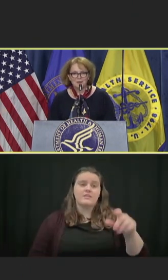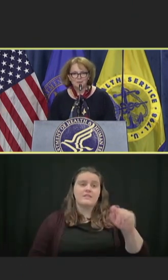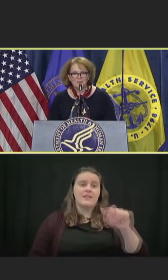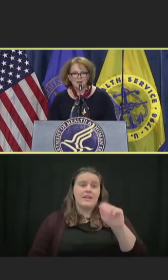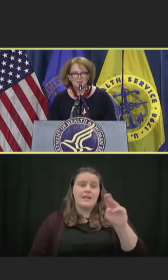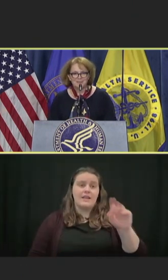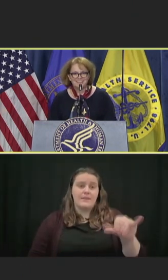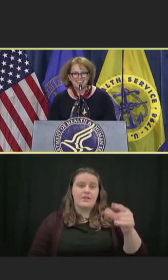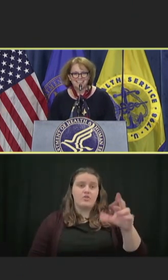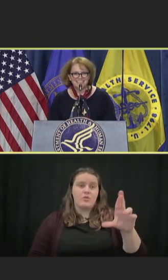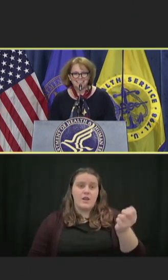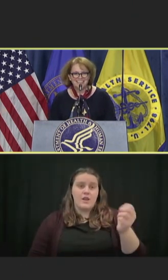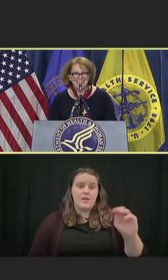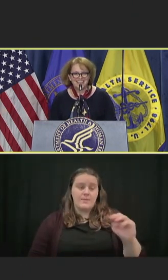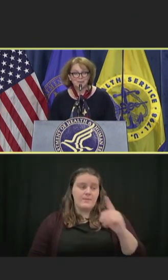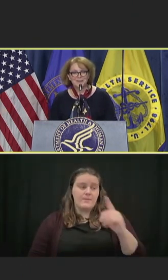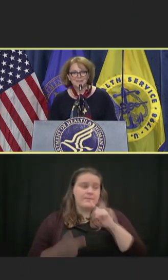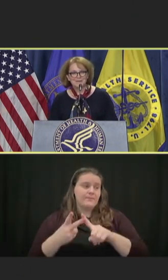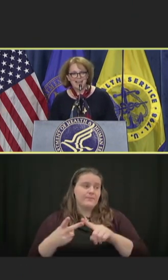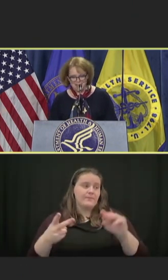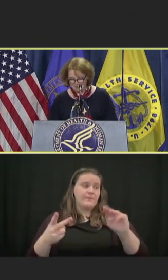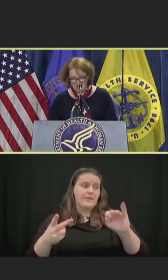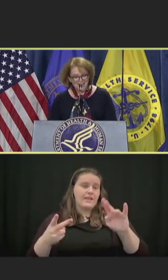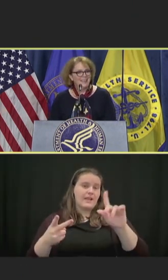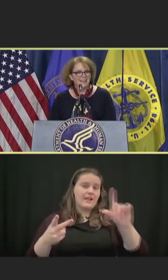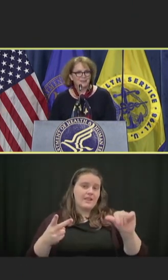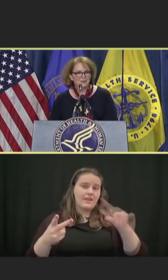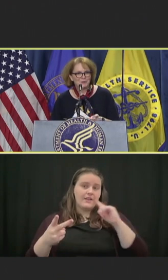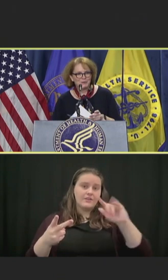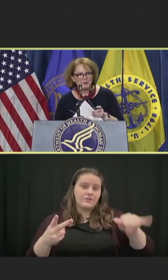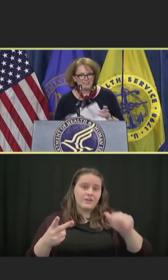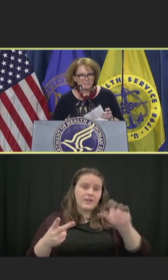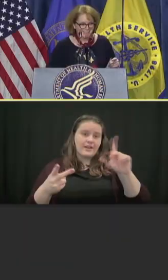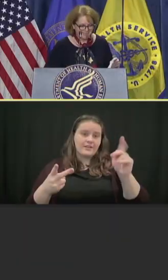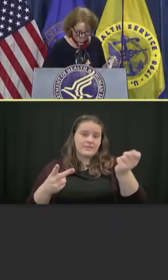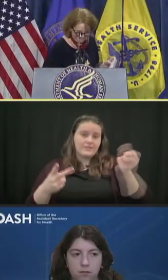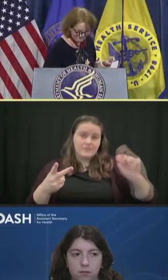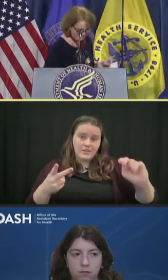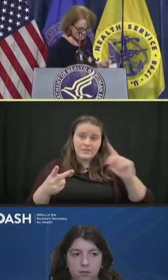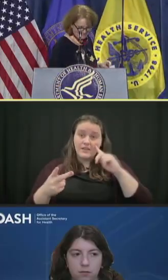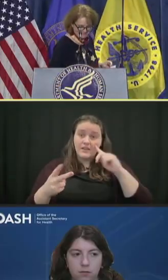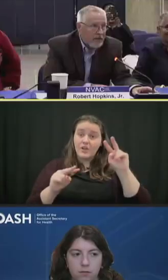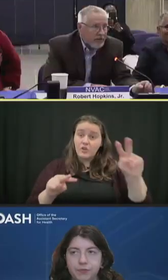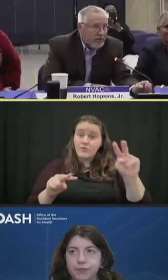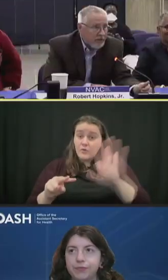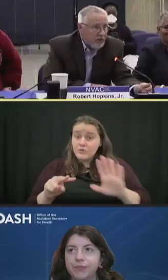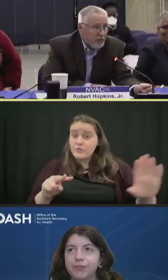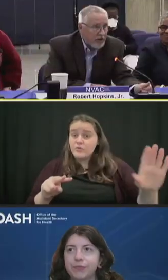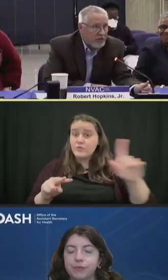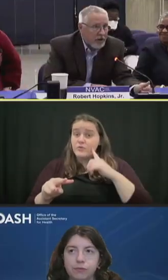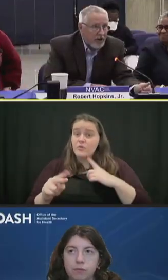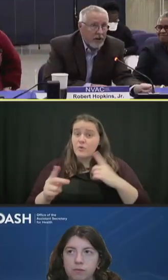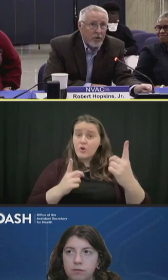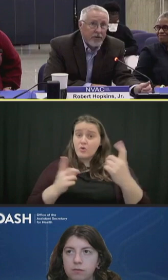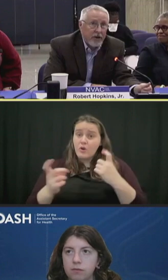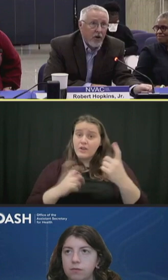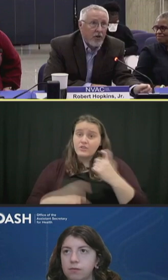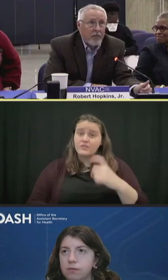prepare the presentation today. I speak on their behalf. And I look forward to your questions. Robert Hopkins: Thank you very much, Kelly. I want to thank all the members